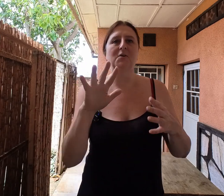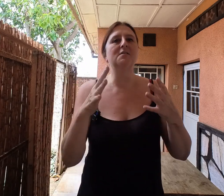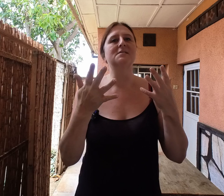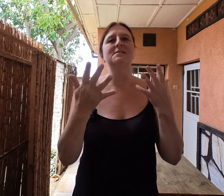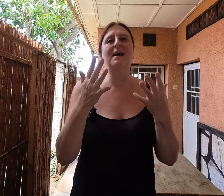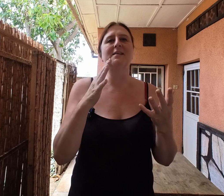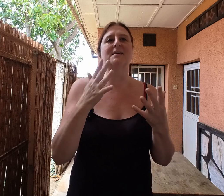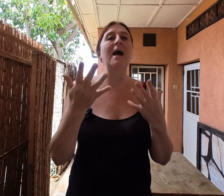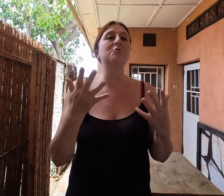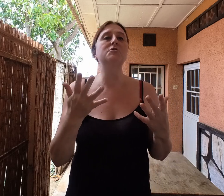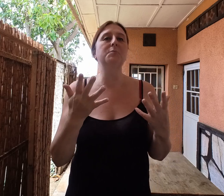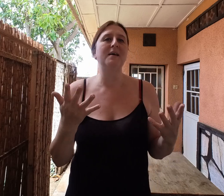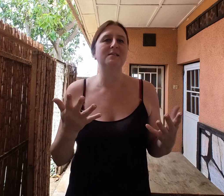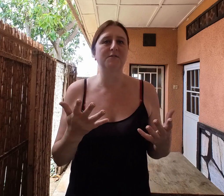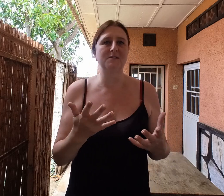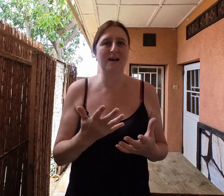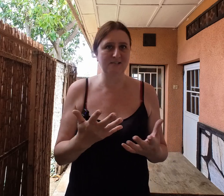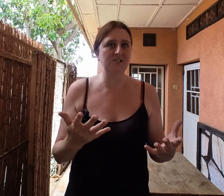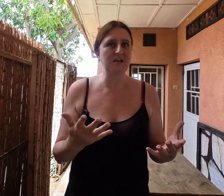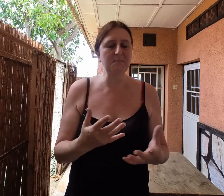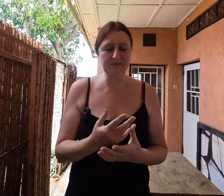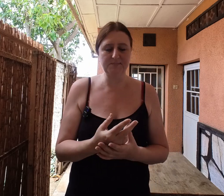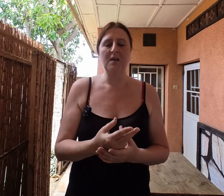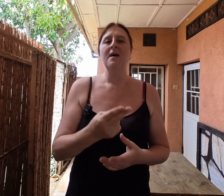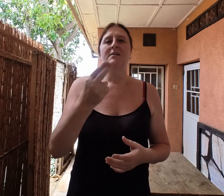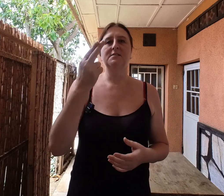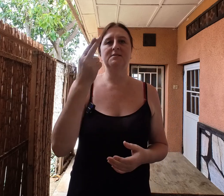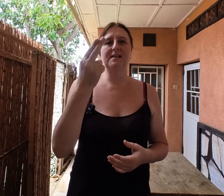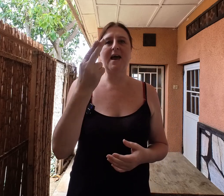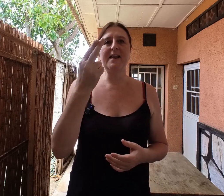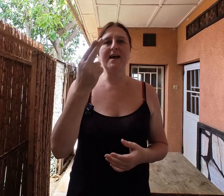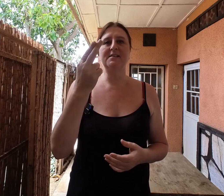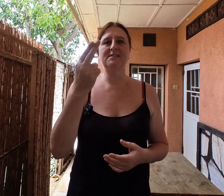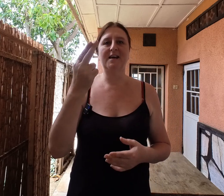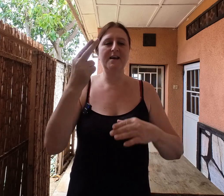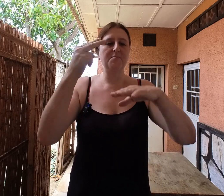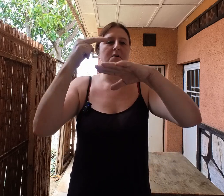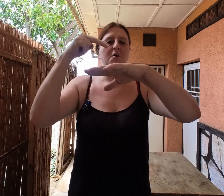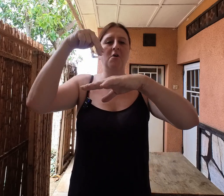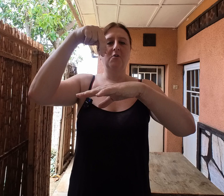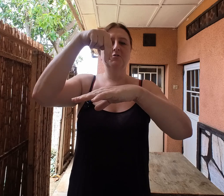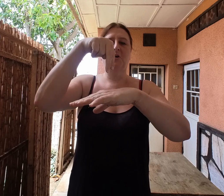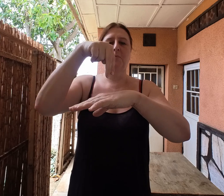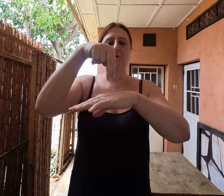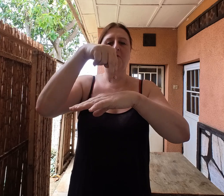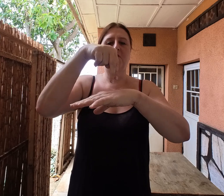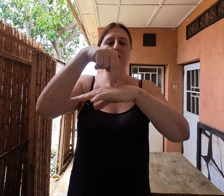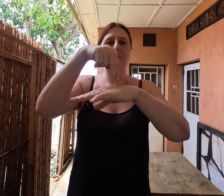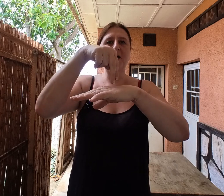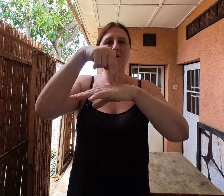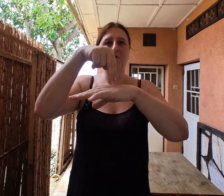to understand how to make different handshapes. So, it's the N handshape on top of the back of